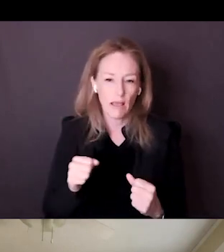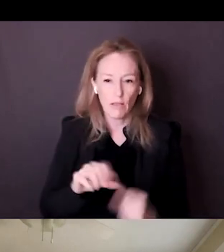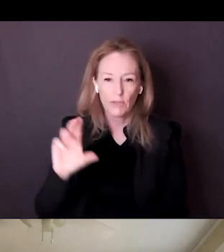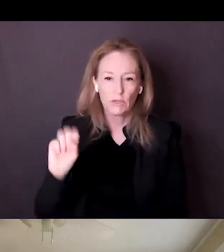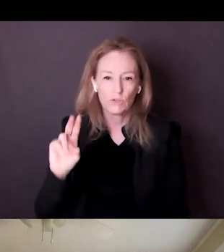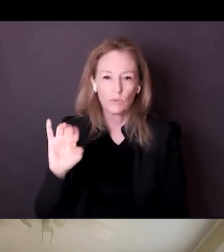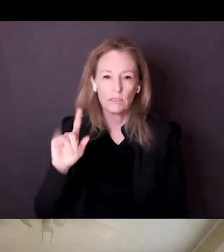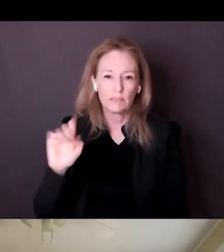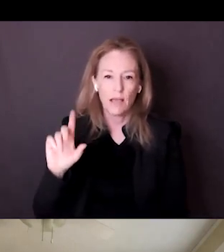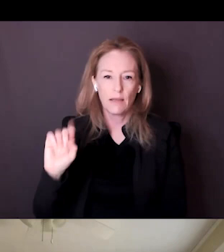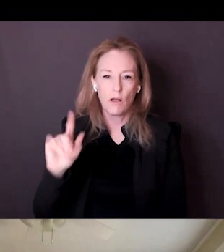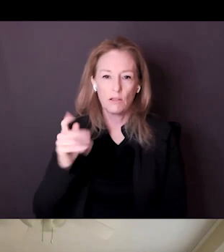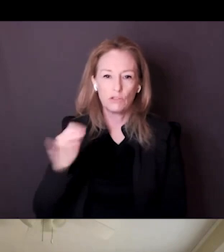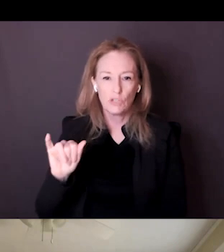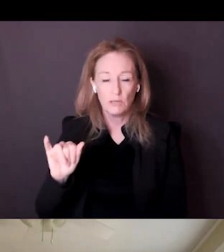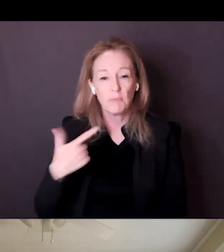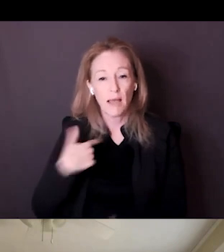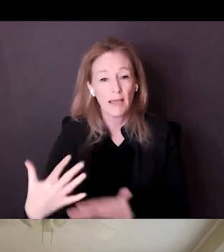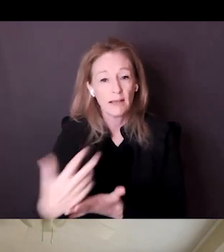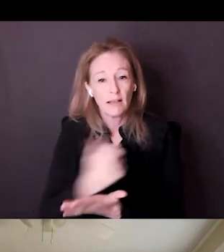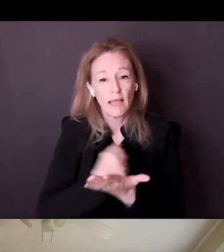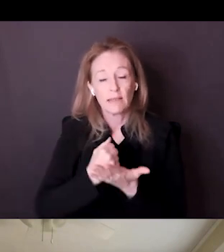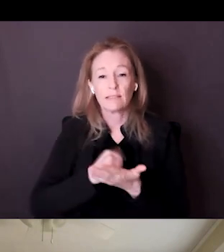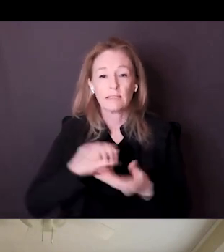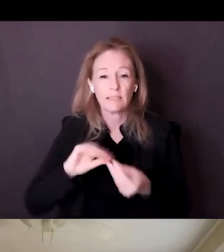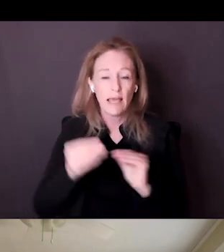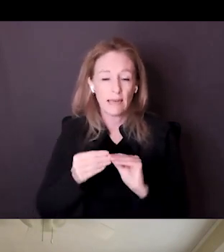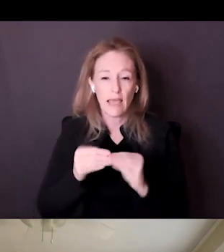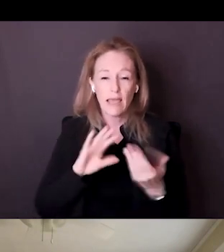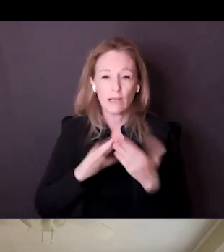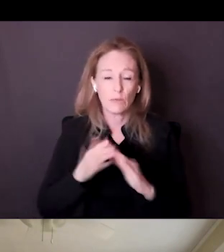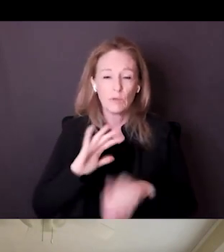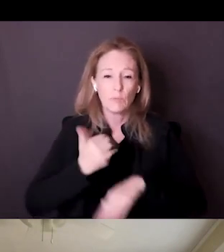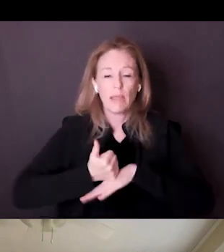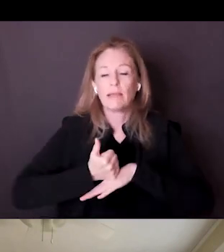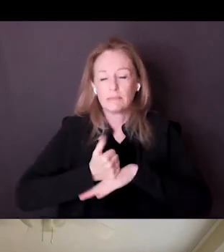COLLECTING DATA AT A COMMUNITY BASED HOSPITAL IN GEORGIA OF BLACK